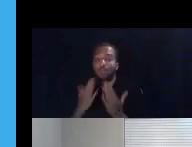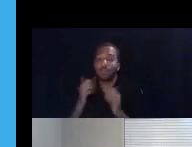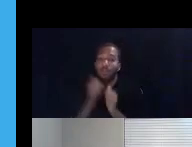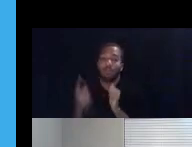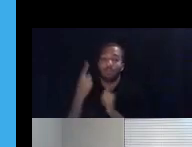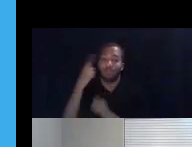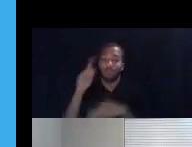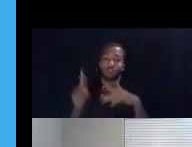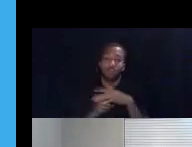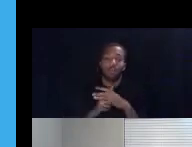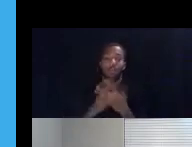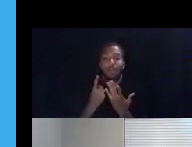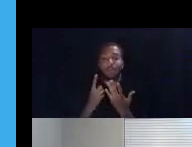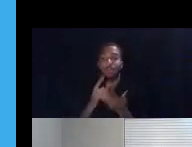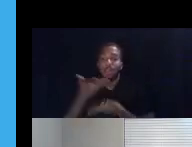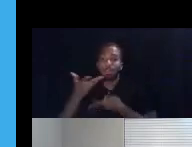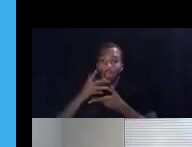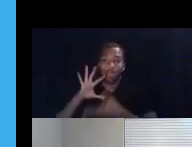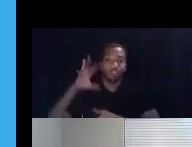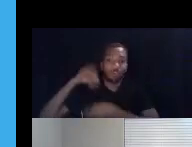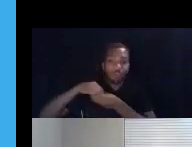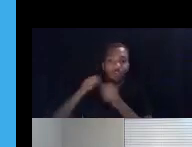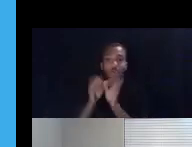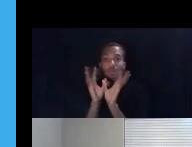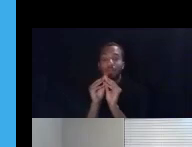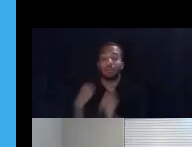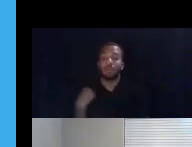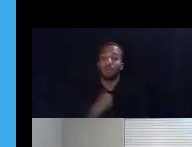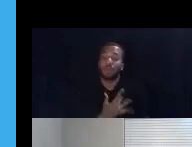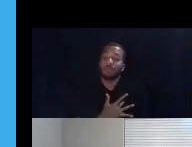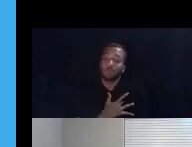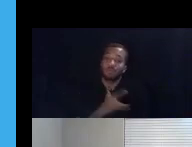and being present and engaged. We are sincerely hoping that you're leaving here